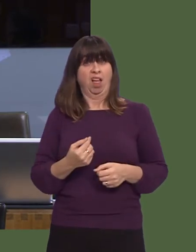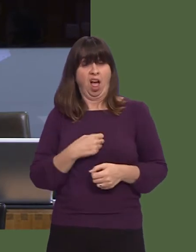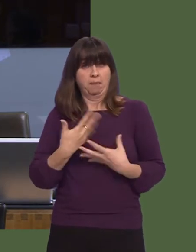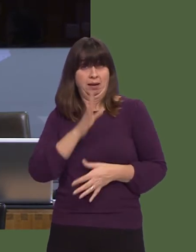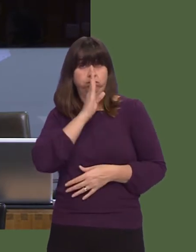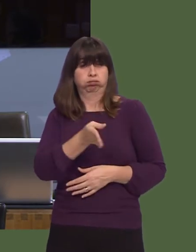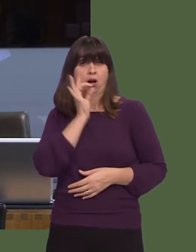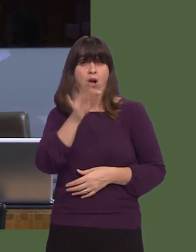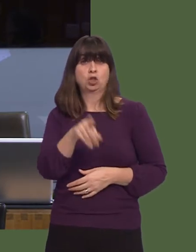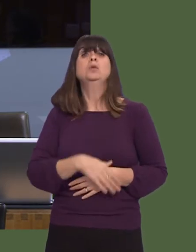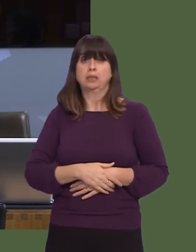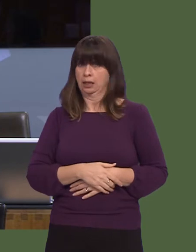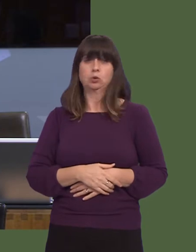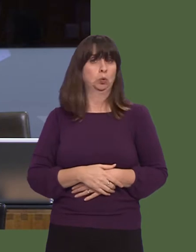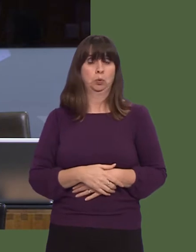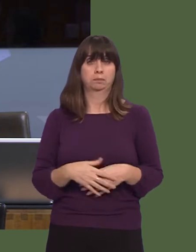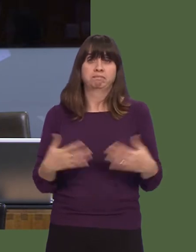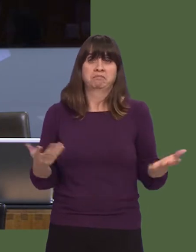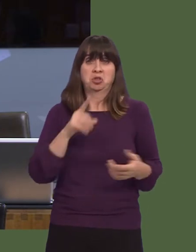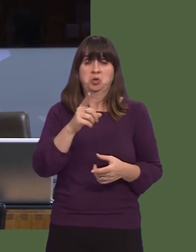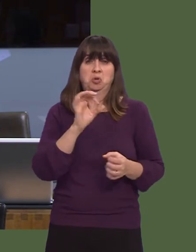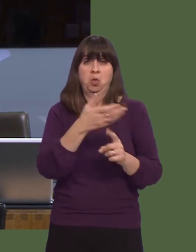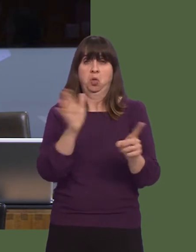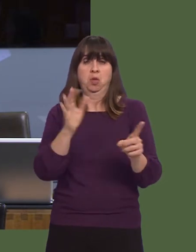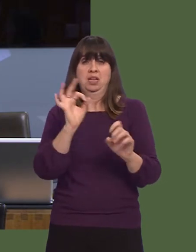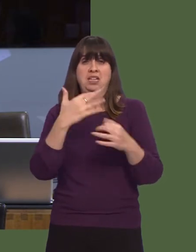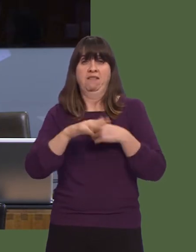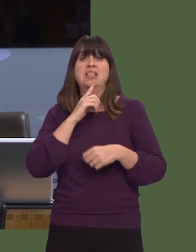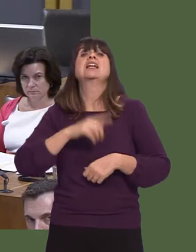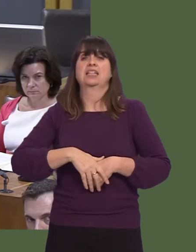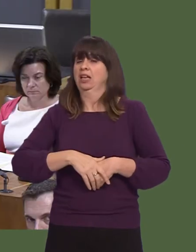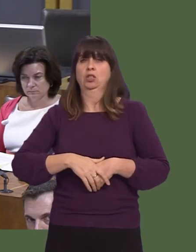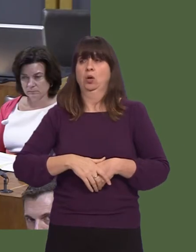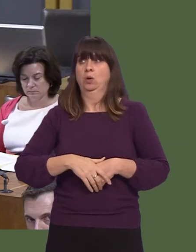or 'No' answers, as such. You chose not to give the 'Yes' or 'No' answer. Is it the case